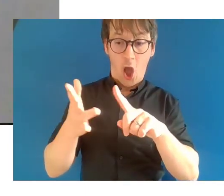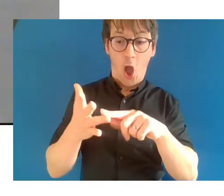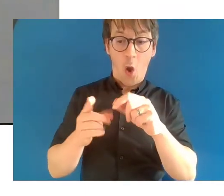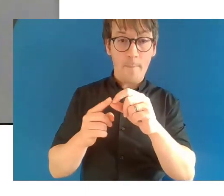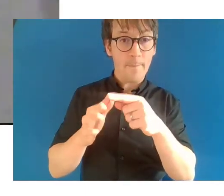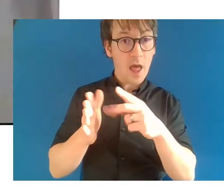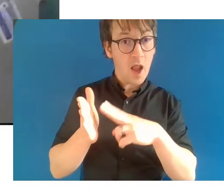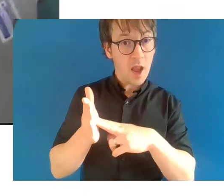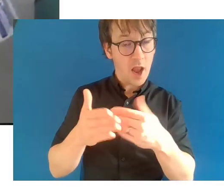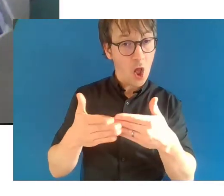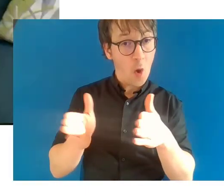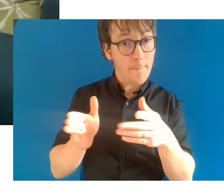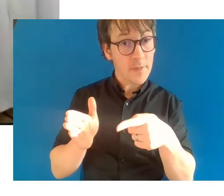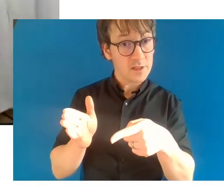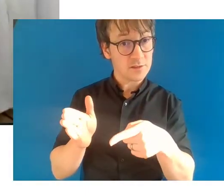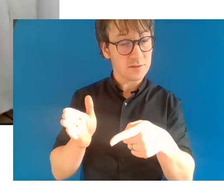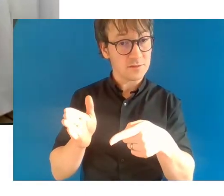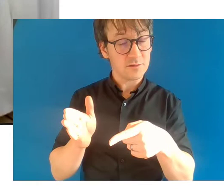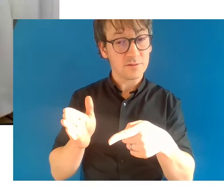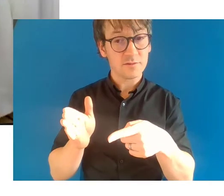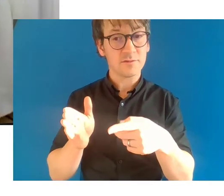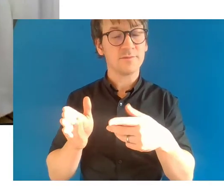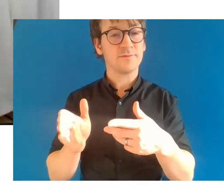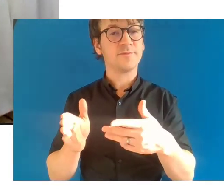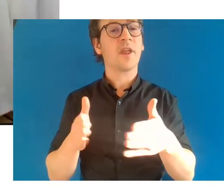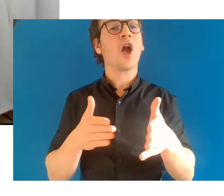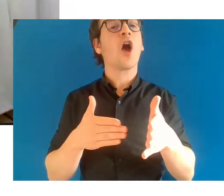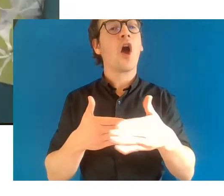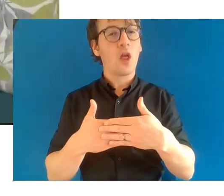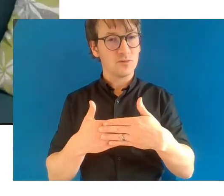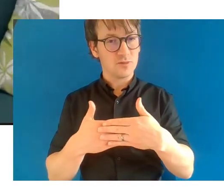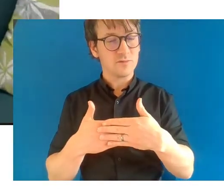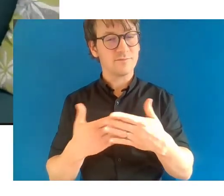Then when it's closed it should go back to "Closed."